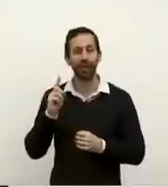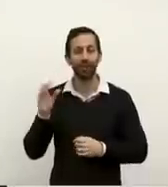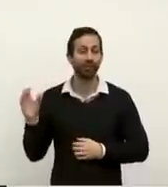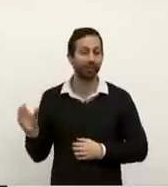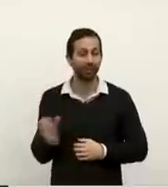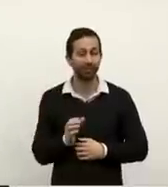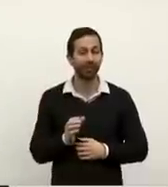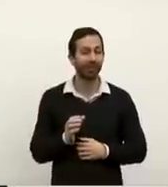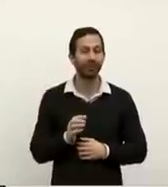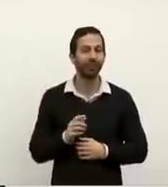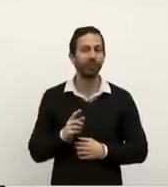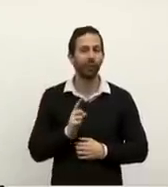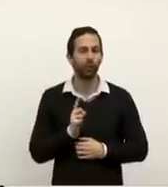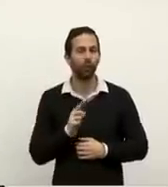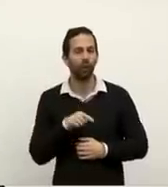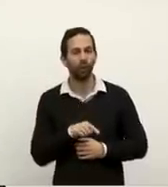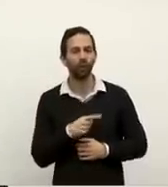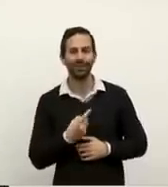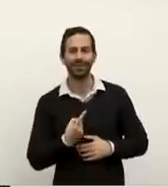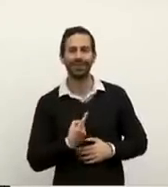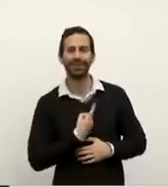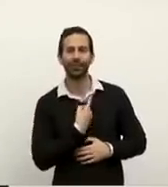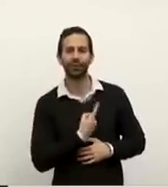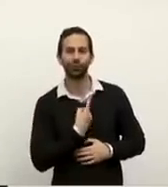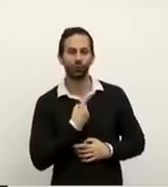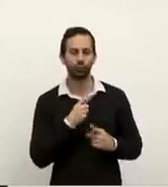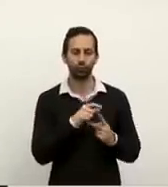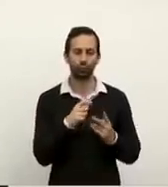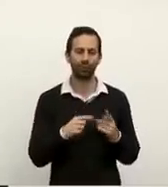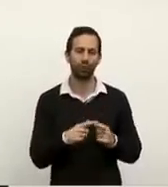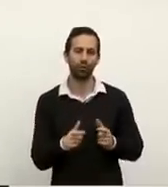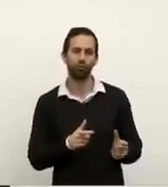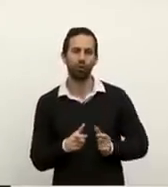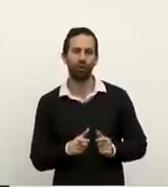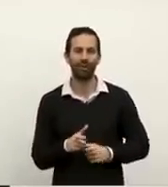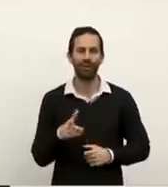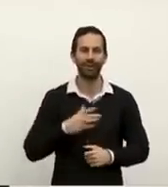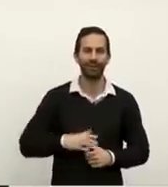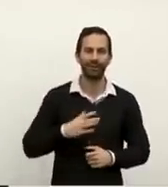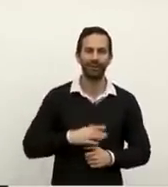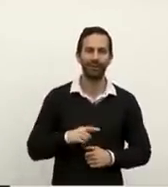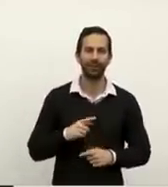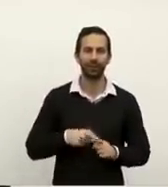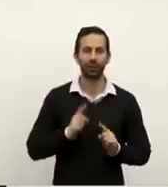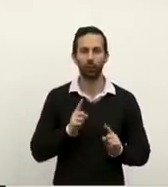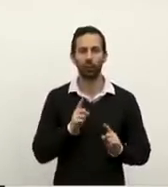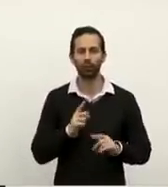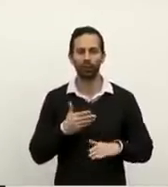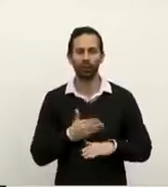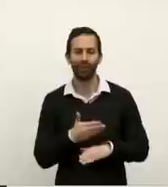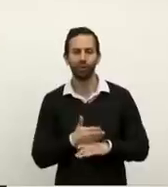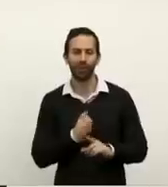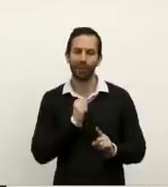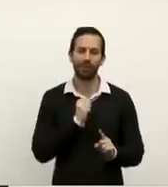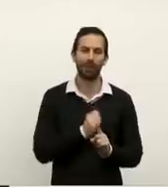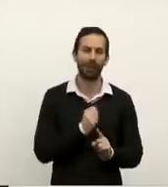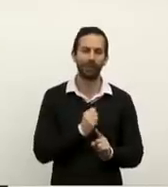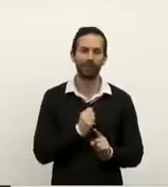it's more about what are those individual choice and control needs, and more importantly, what's the functional impact of the disability?